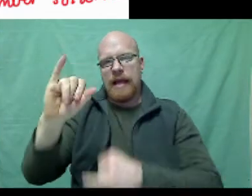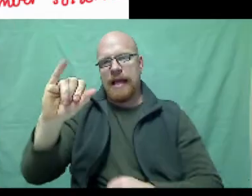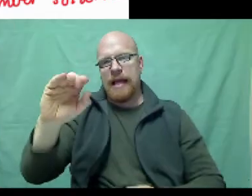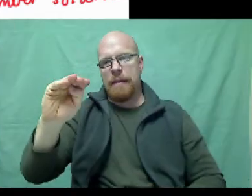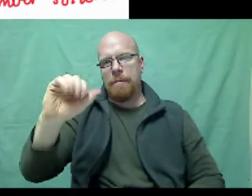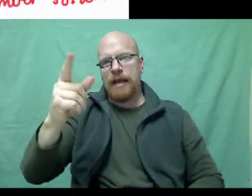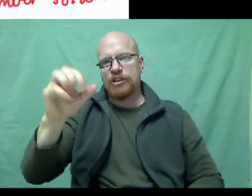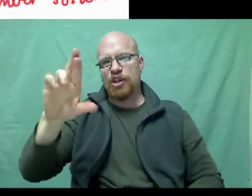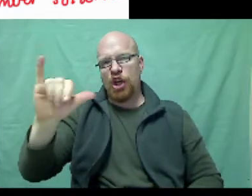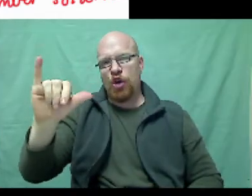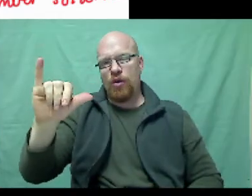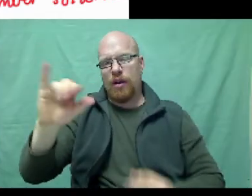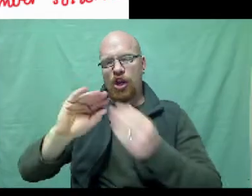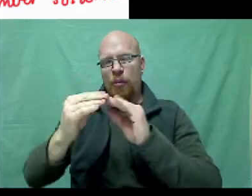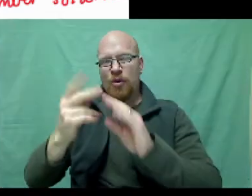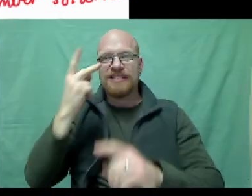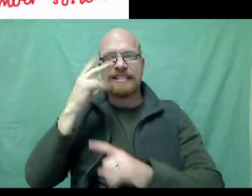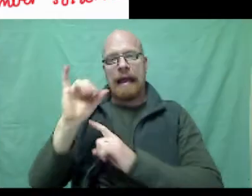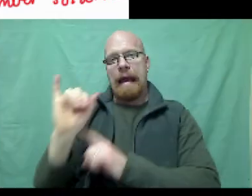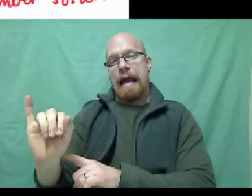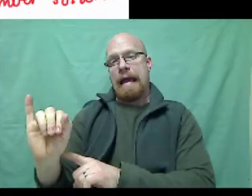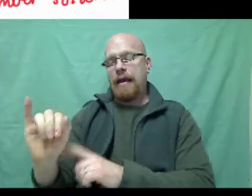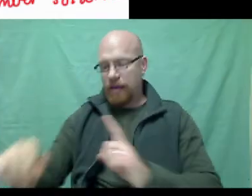and we'll see this letter I introduced.